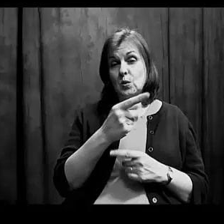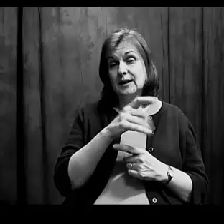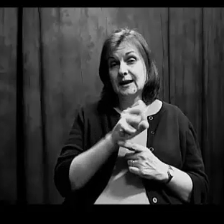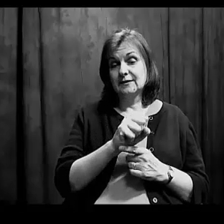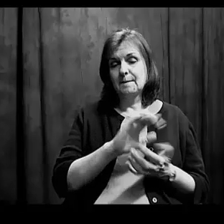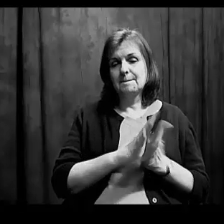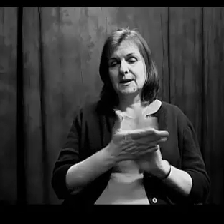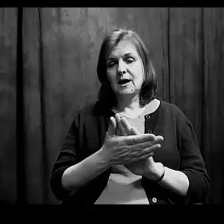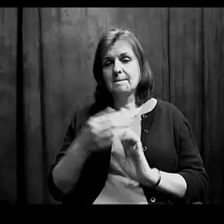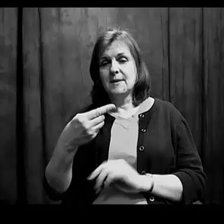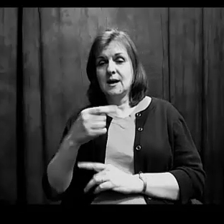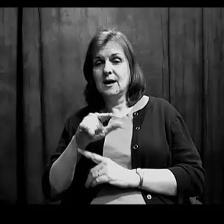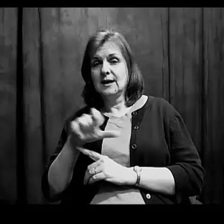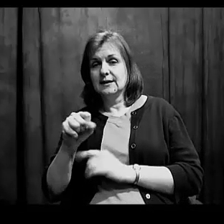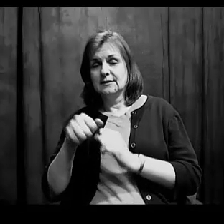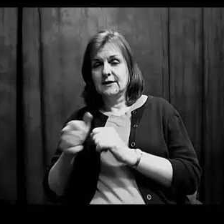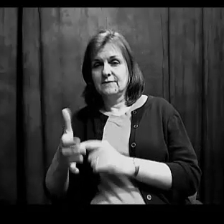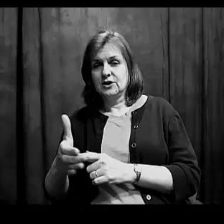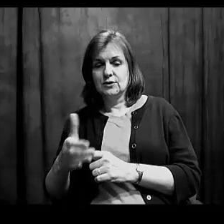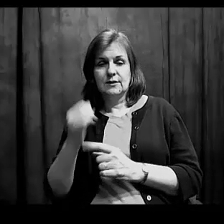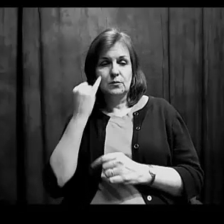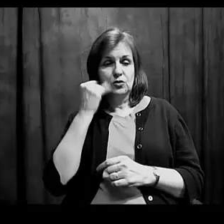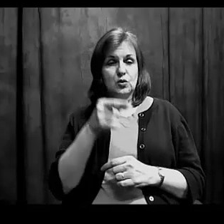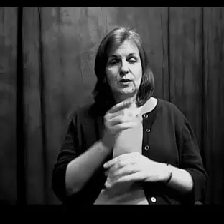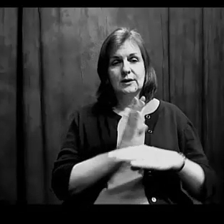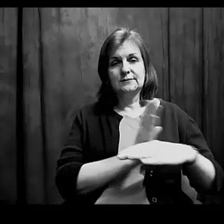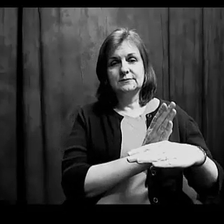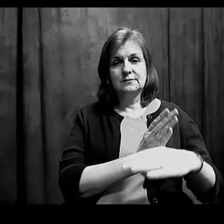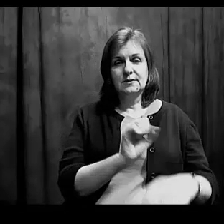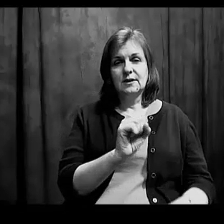so whether you're a shark or ray